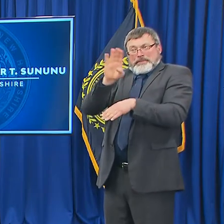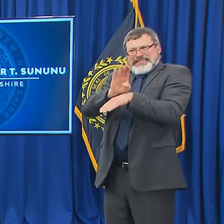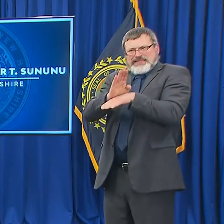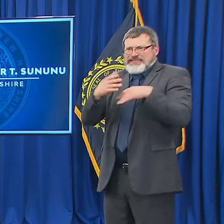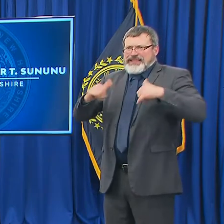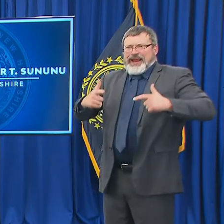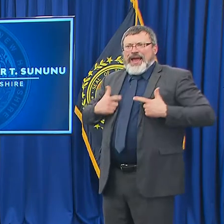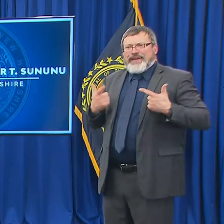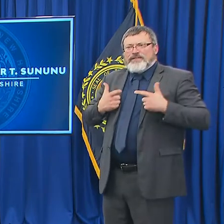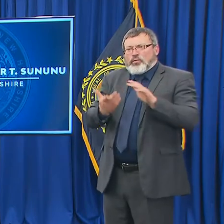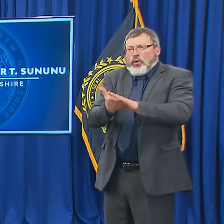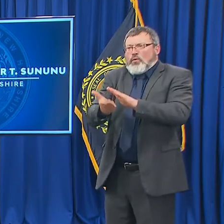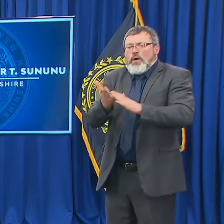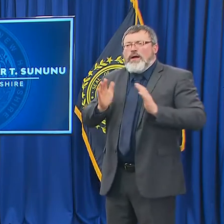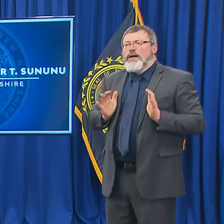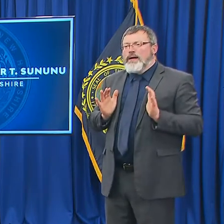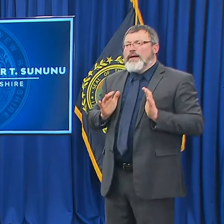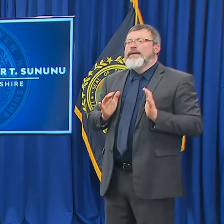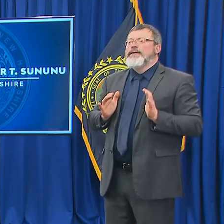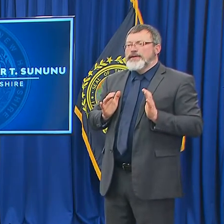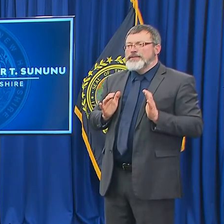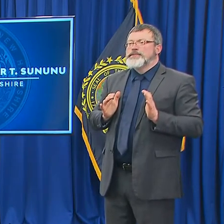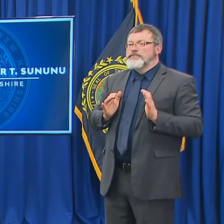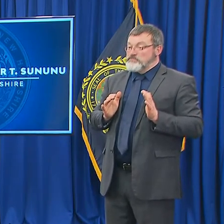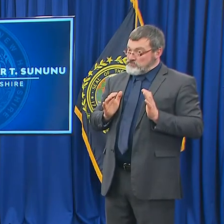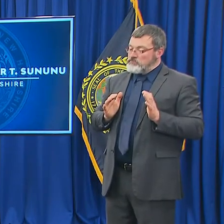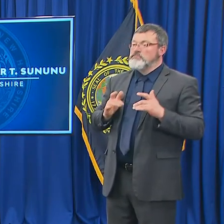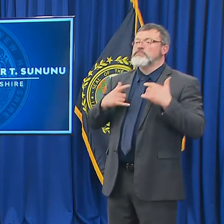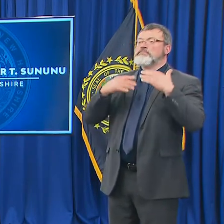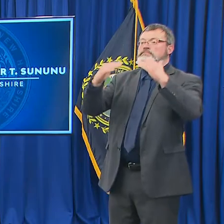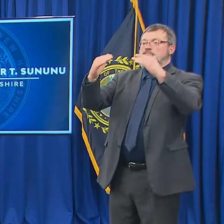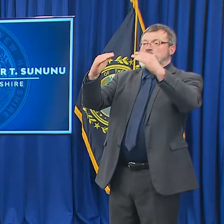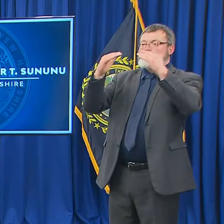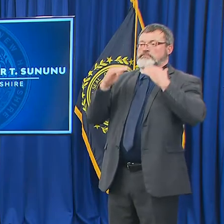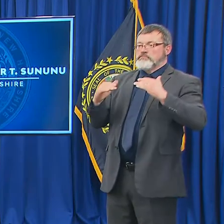who didn't even apply in the first round in this second round realize that their losses were